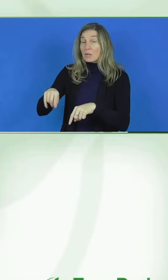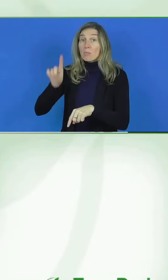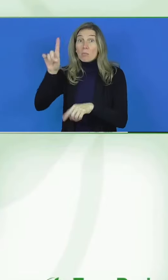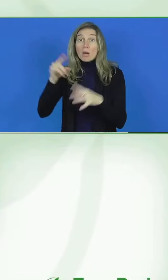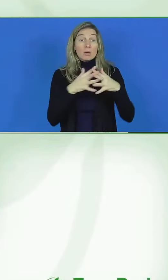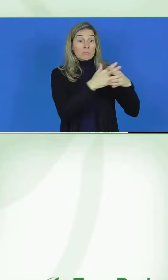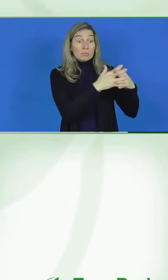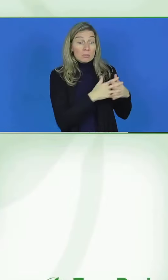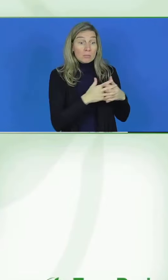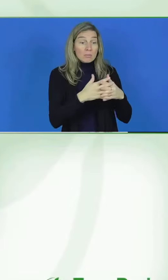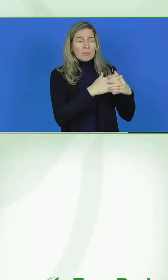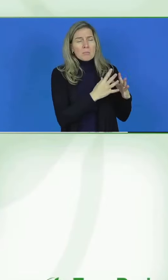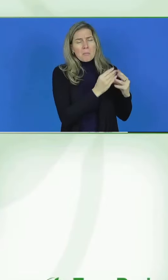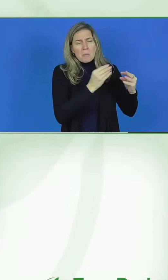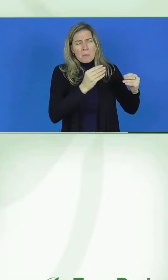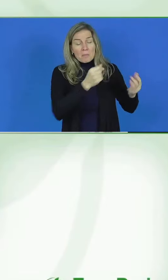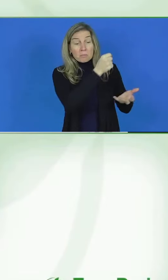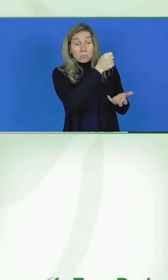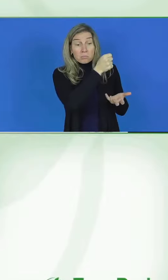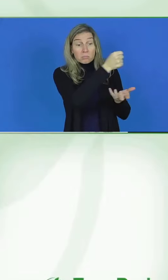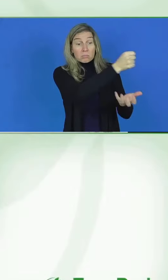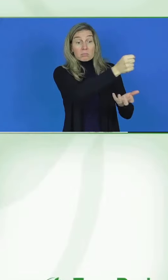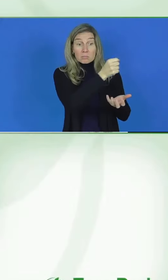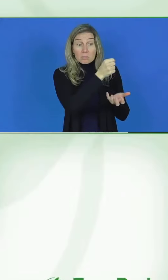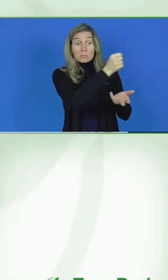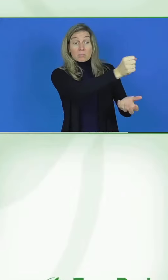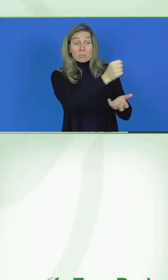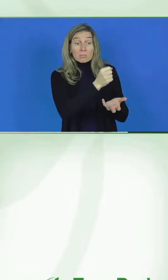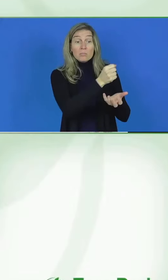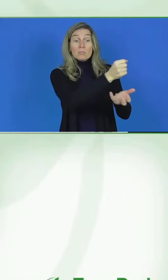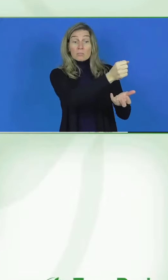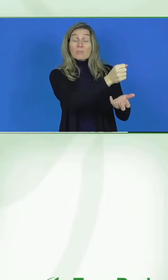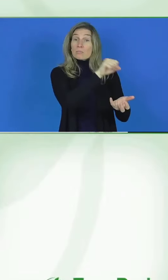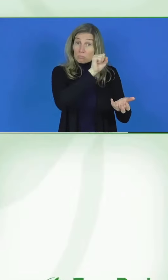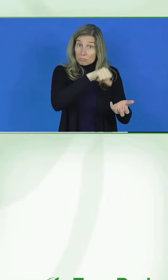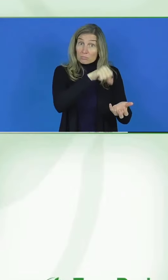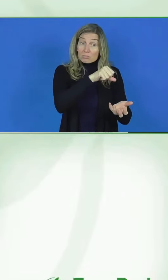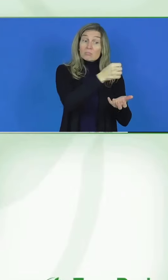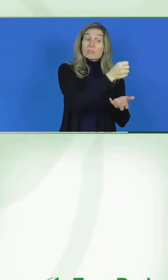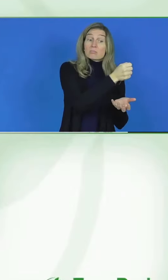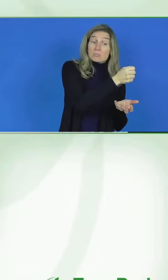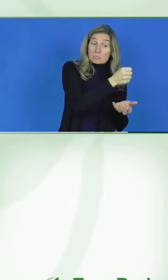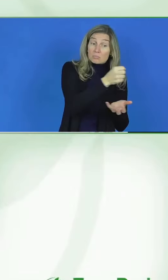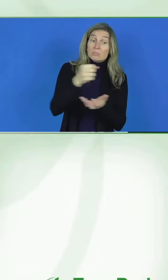trying to fund family caregiving. Discrimination by association continues.